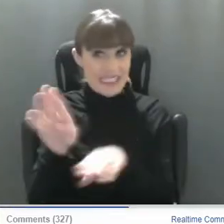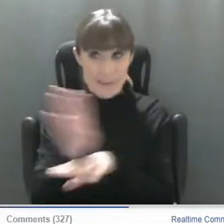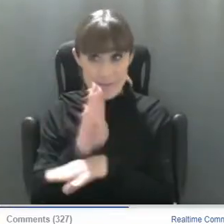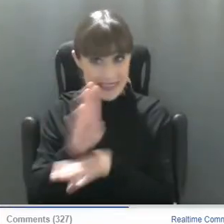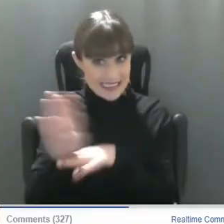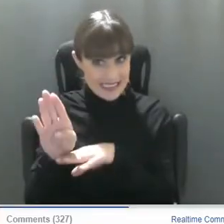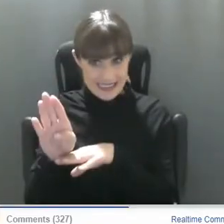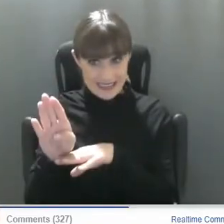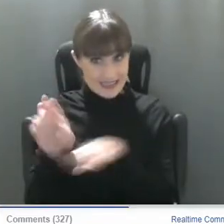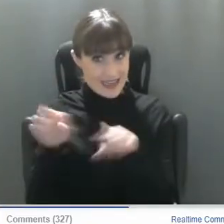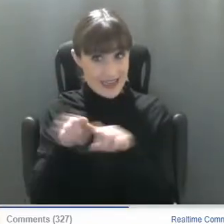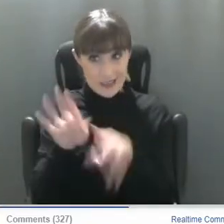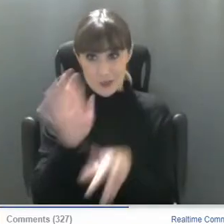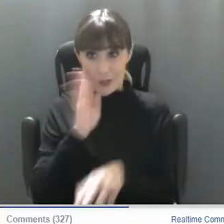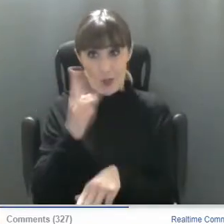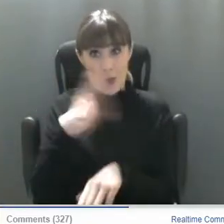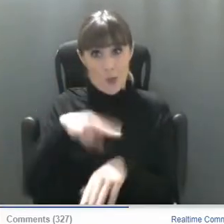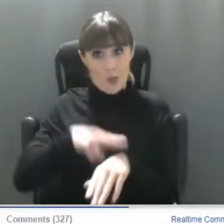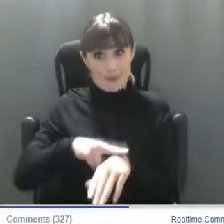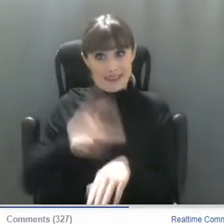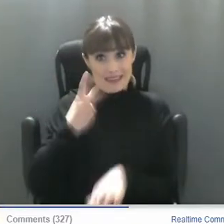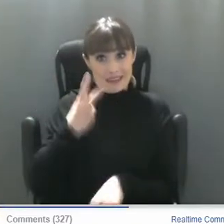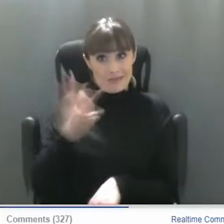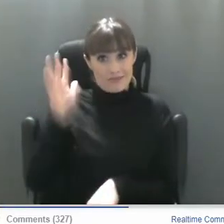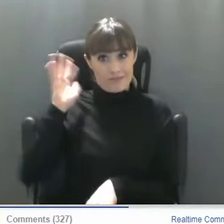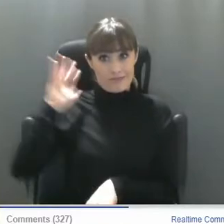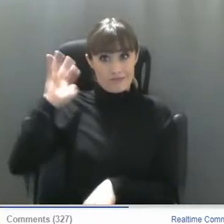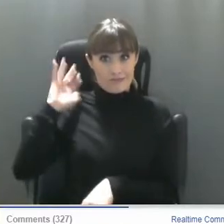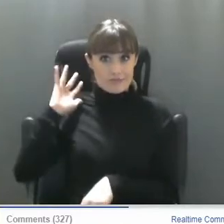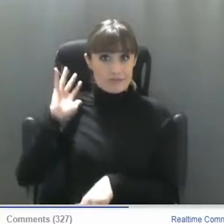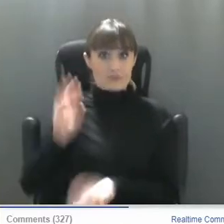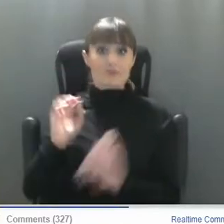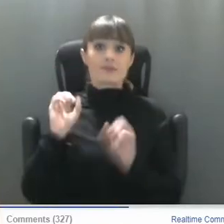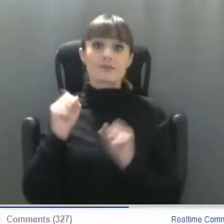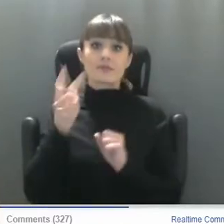see, some of the outdoor dining options- we request that you don't move the